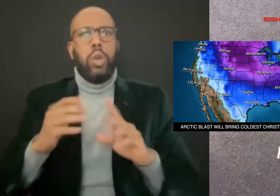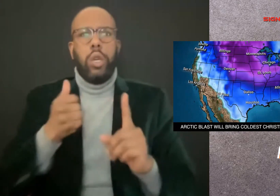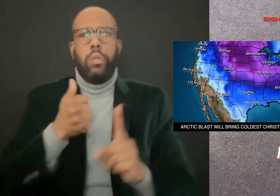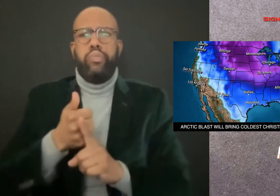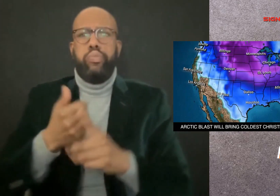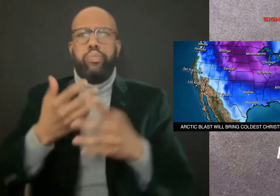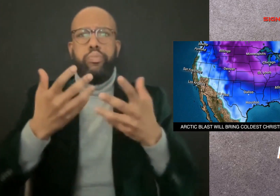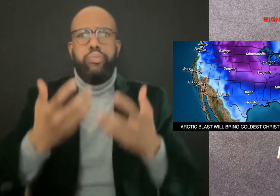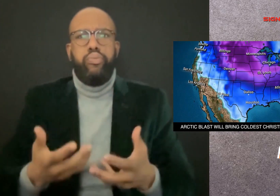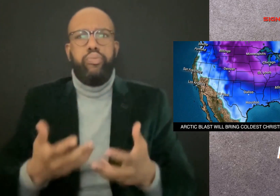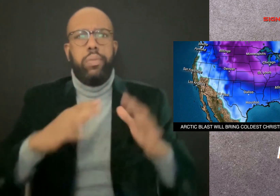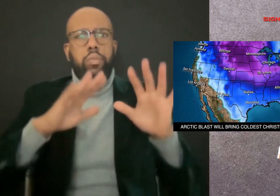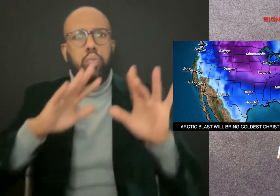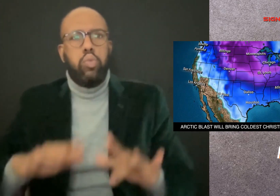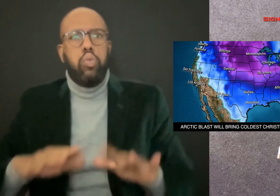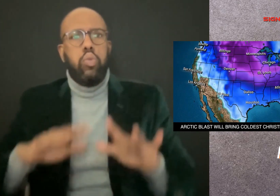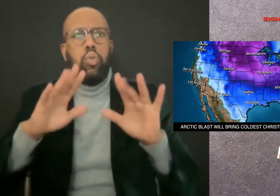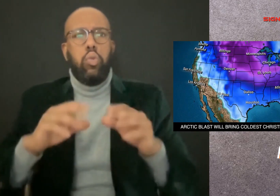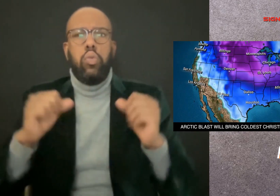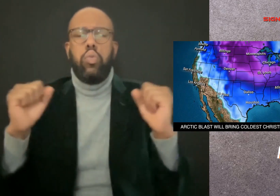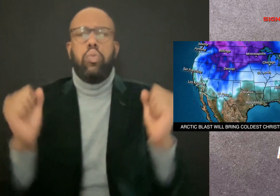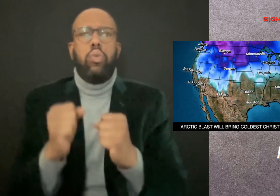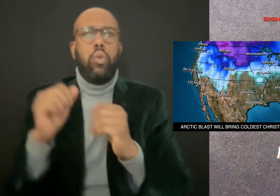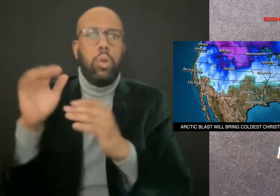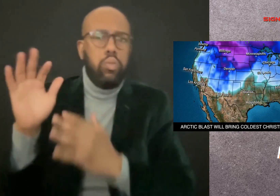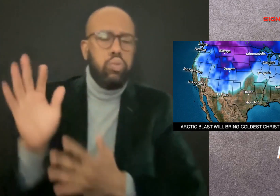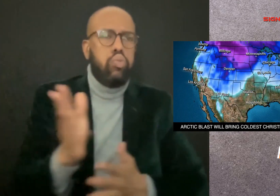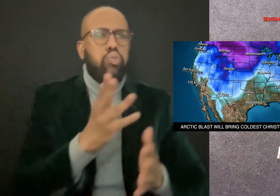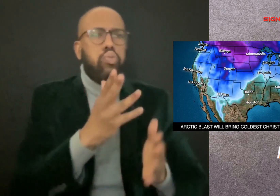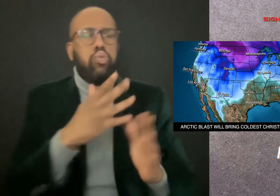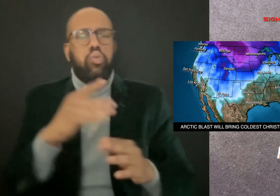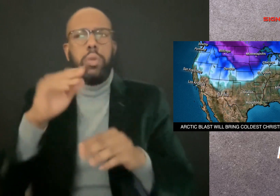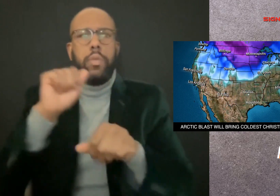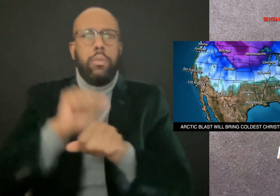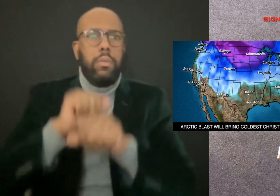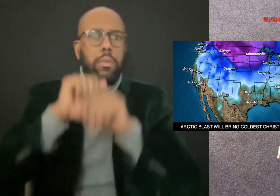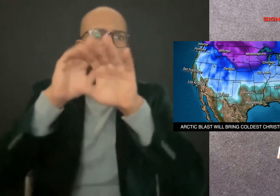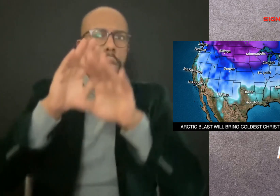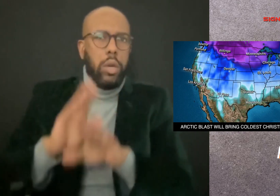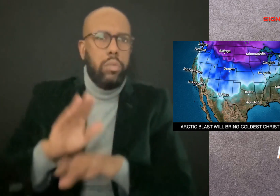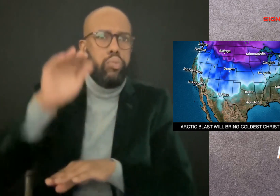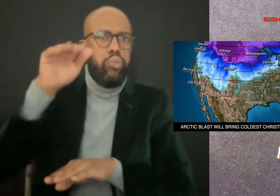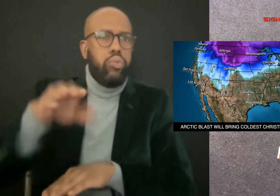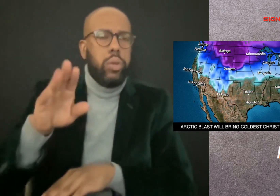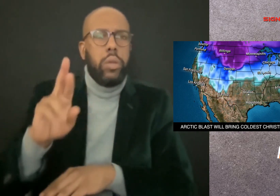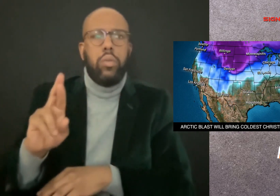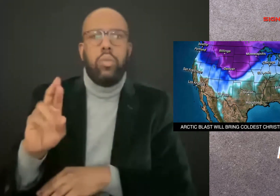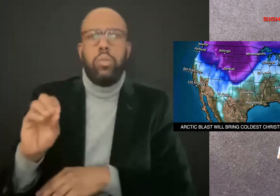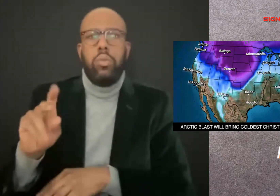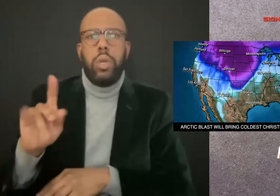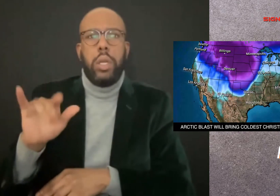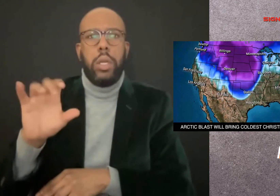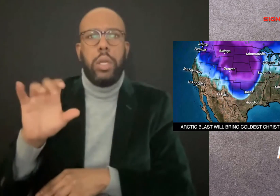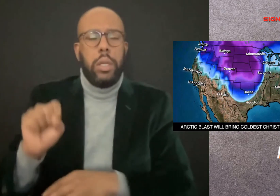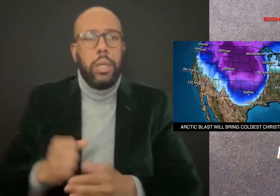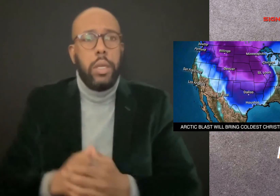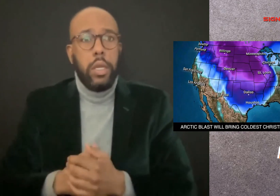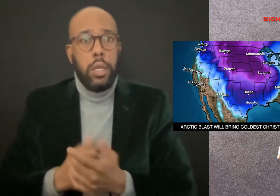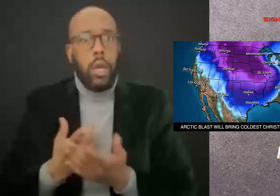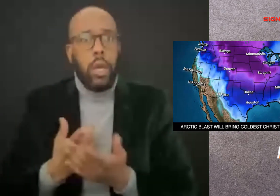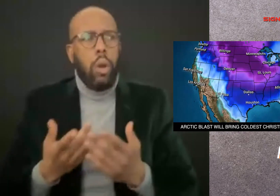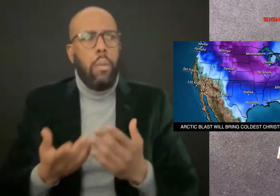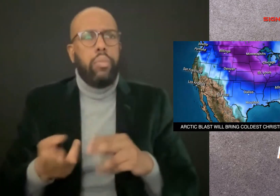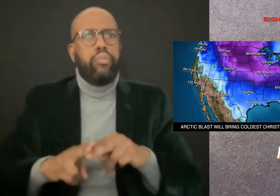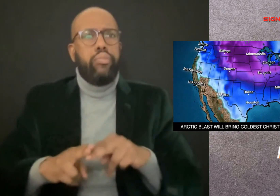the winter storm will bring heavy snow and strong winds across the Rockies and it will